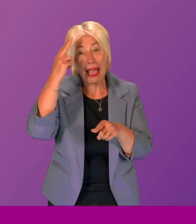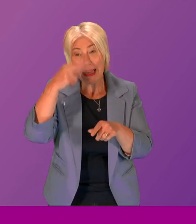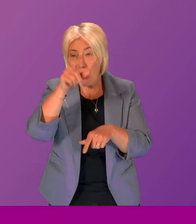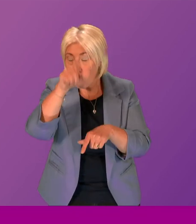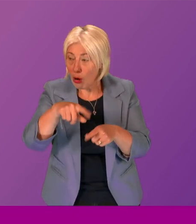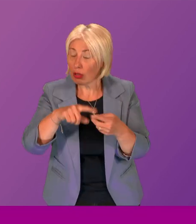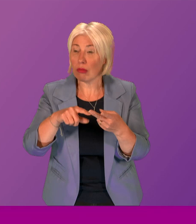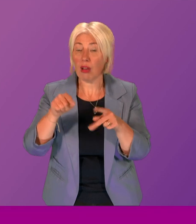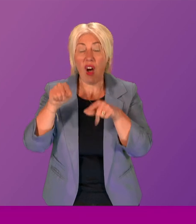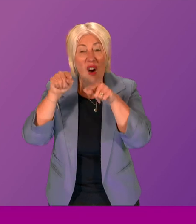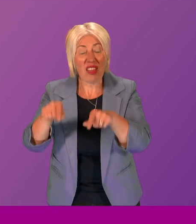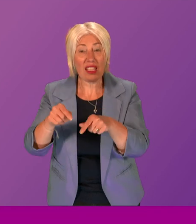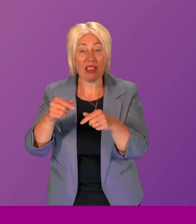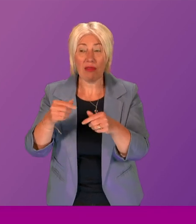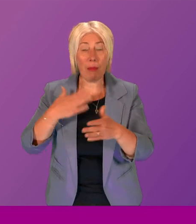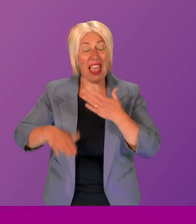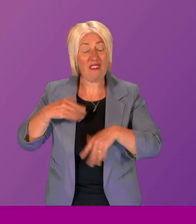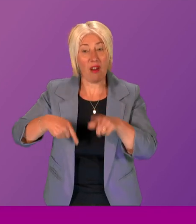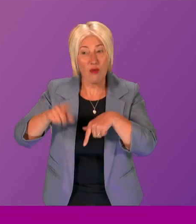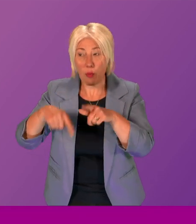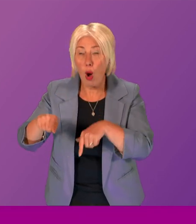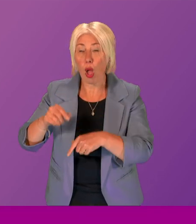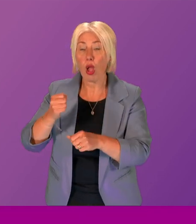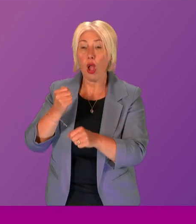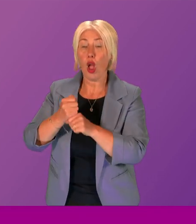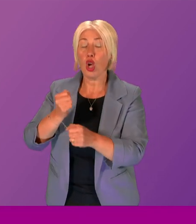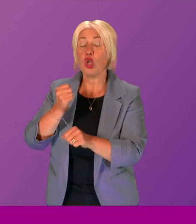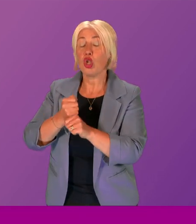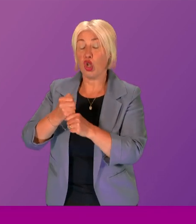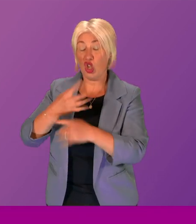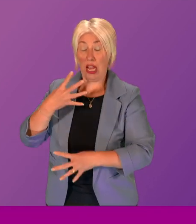football matches and gender recognition reform and every other flawed Scottish National Party law?